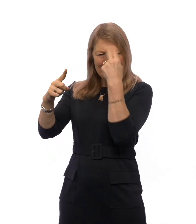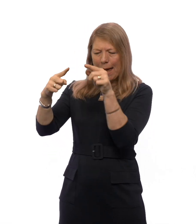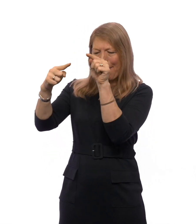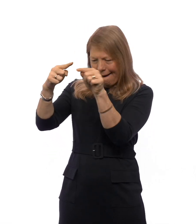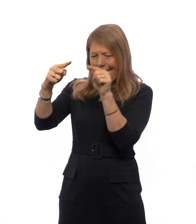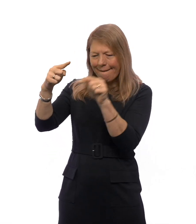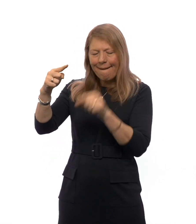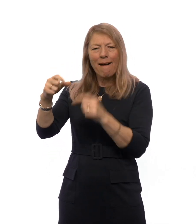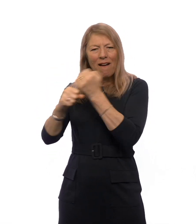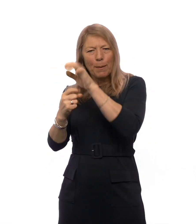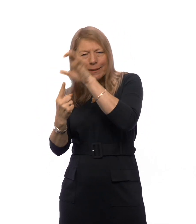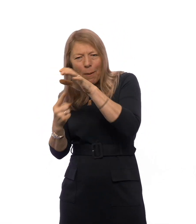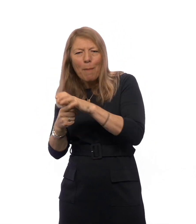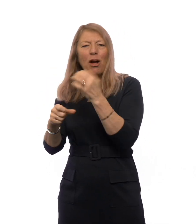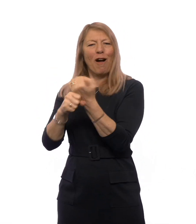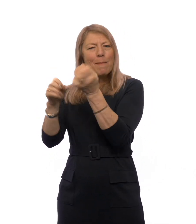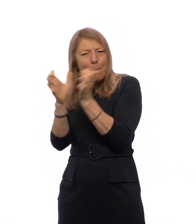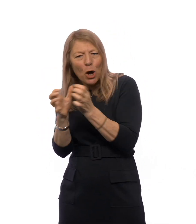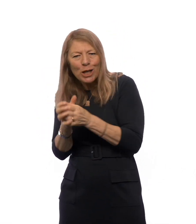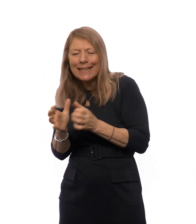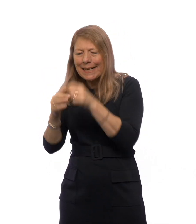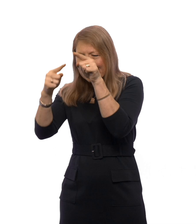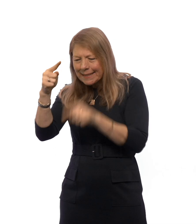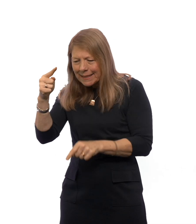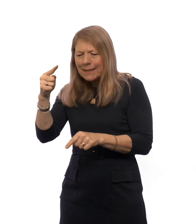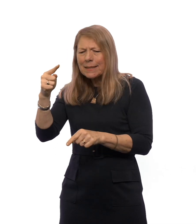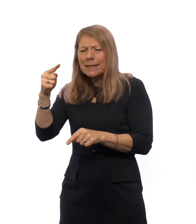number of British Sign Language and Irish Sign Language users in Northern Ireland.